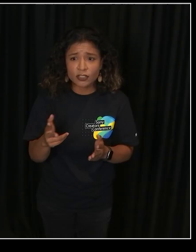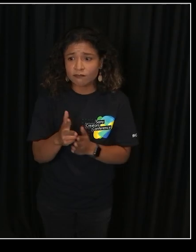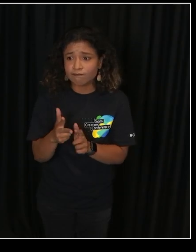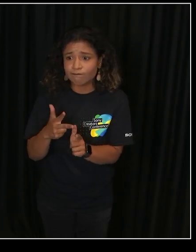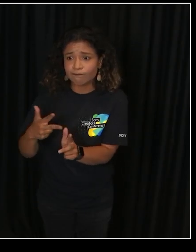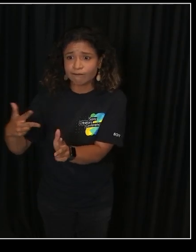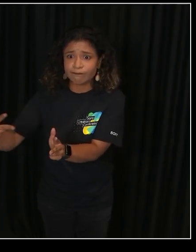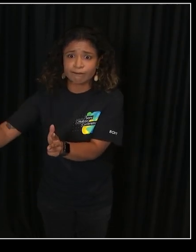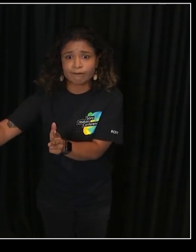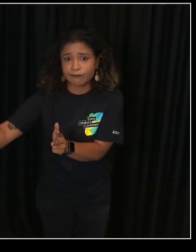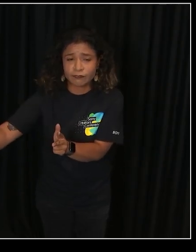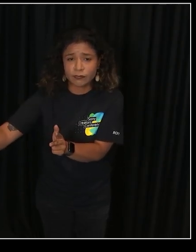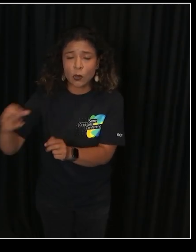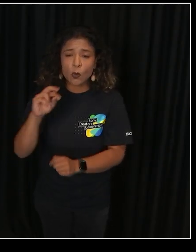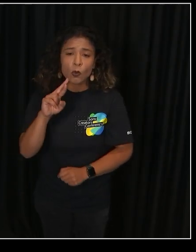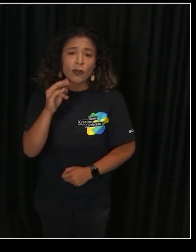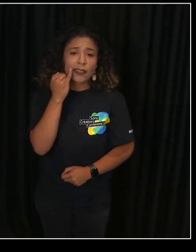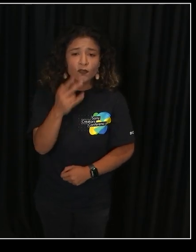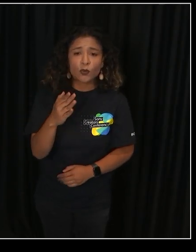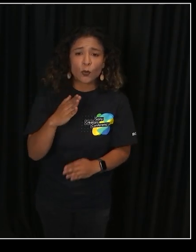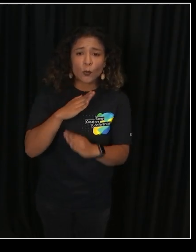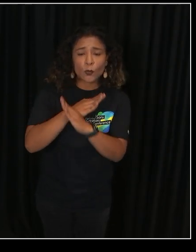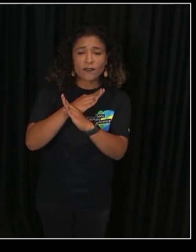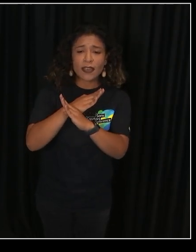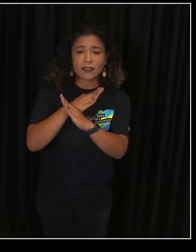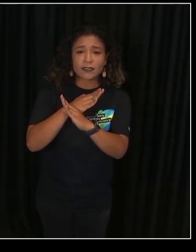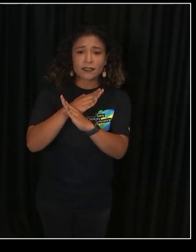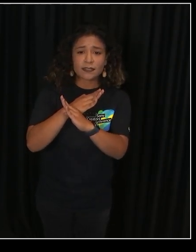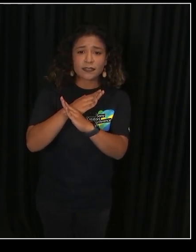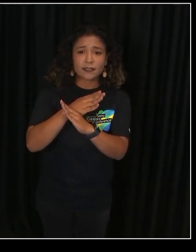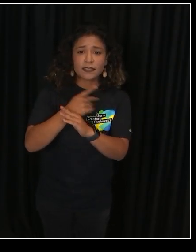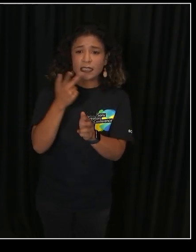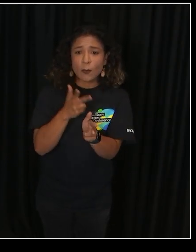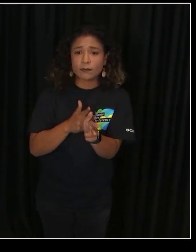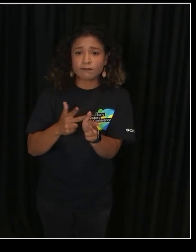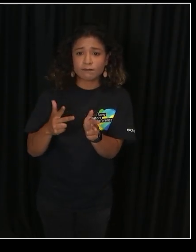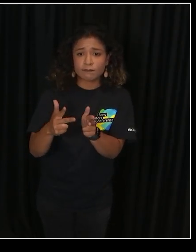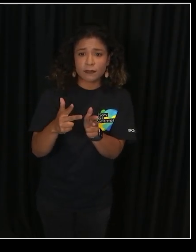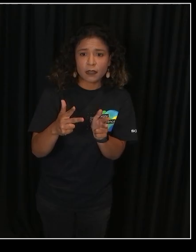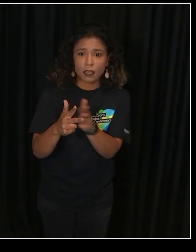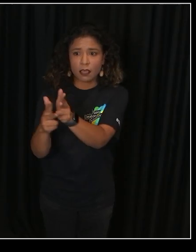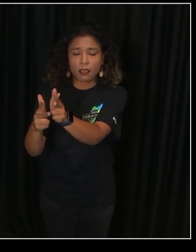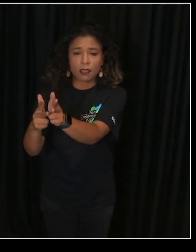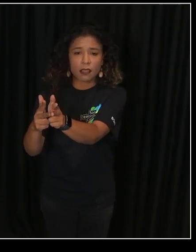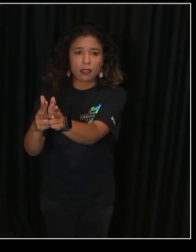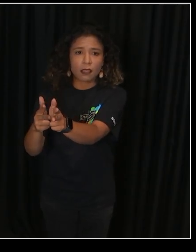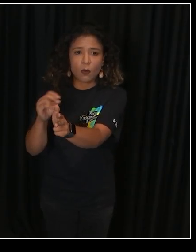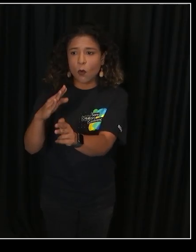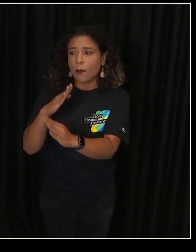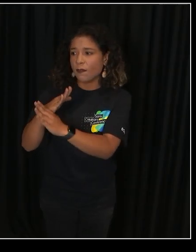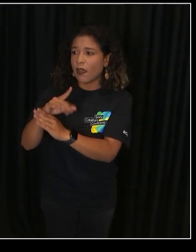if you illegitimately prevented an overtaking maneuver or illegitimately impeded another driver.